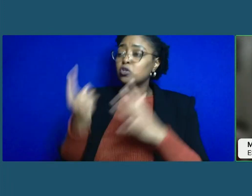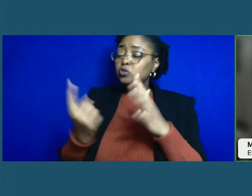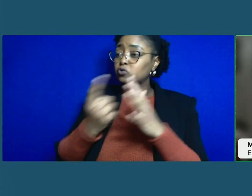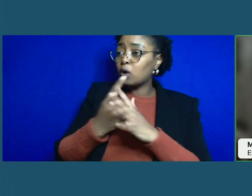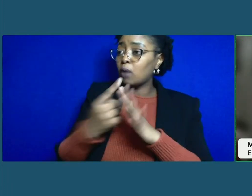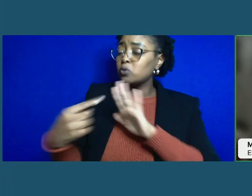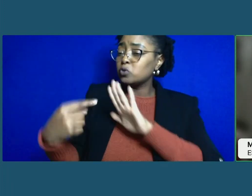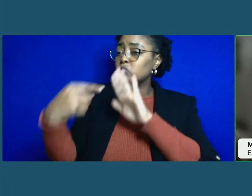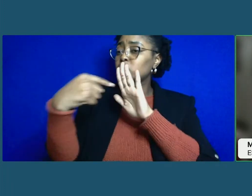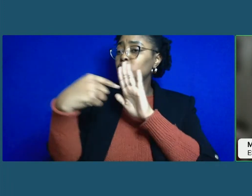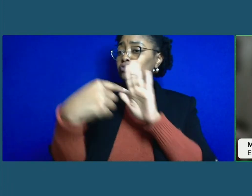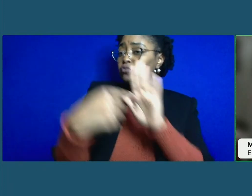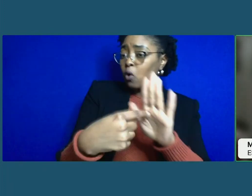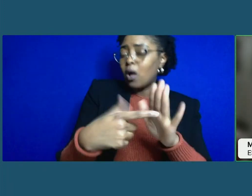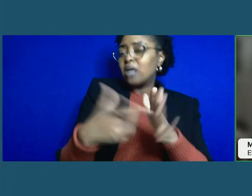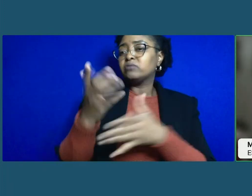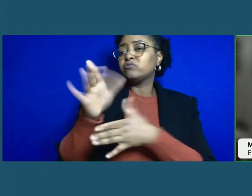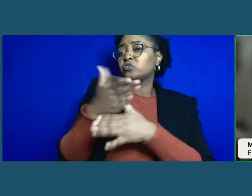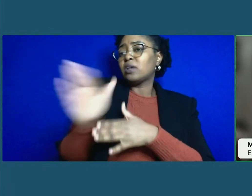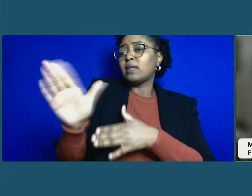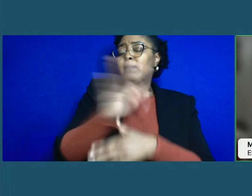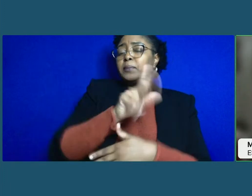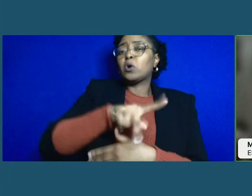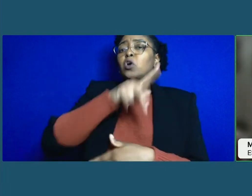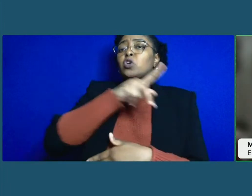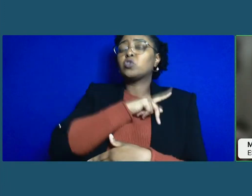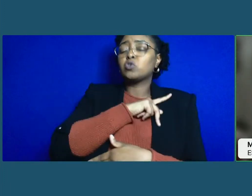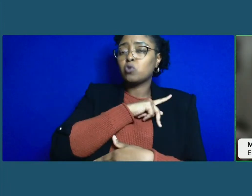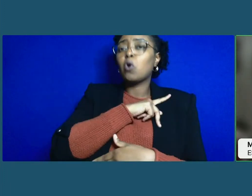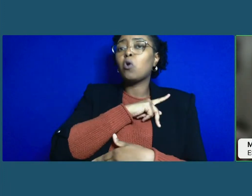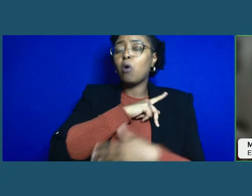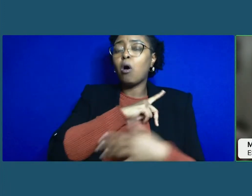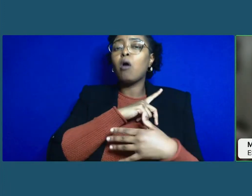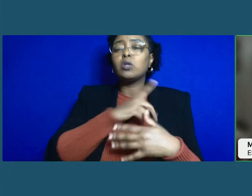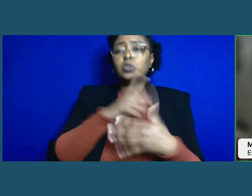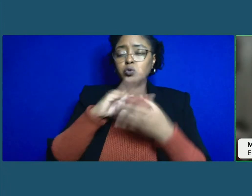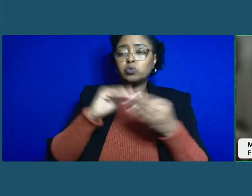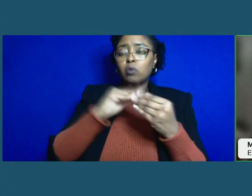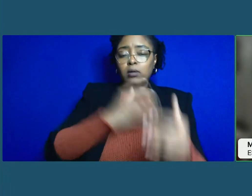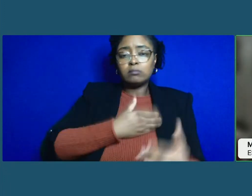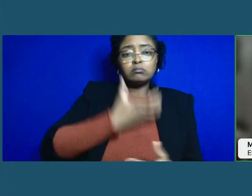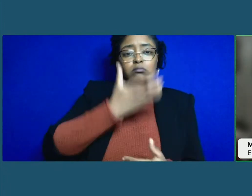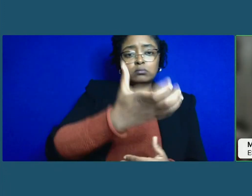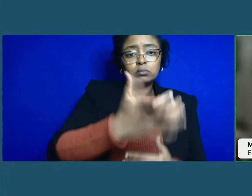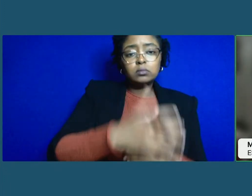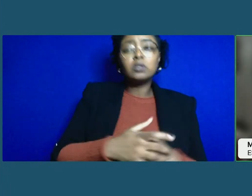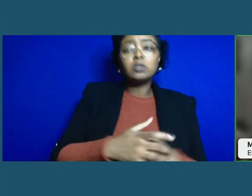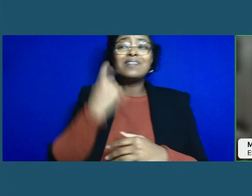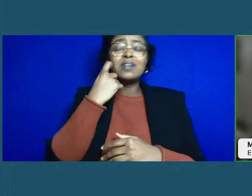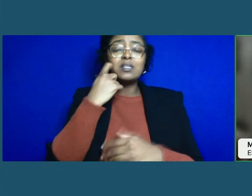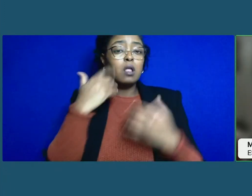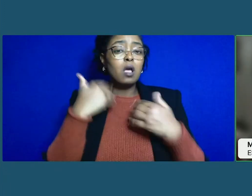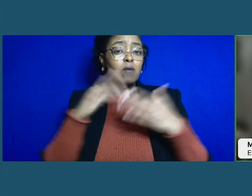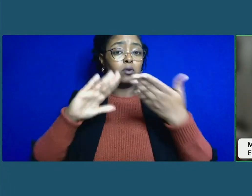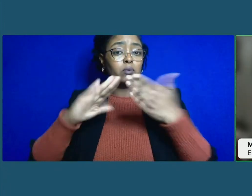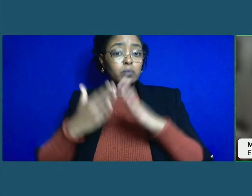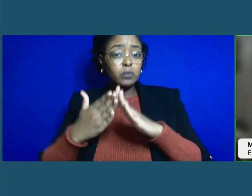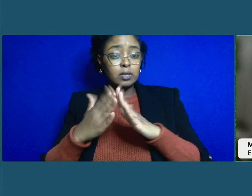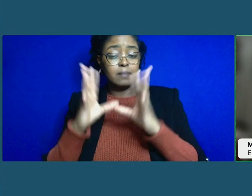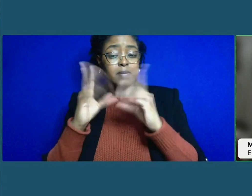who I know to show up show their very personal and vulnerable stories. And these these stories